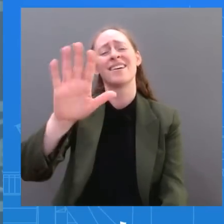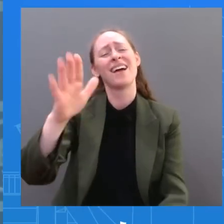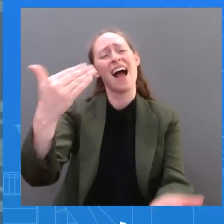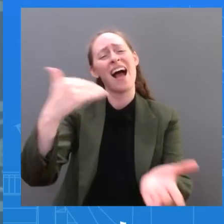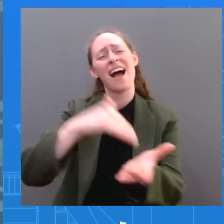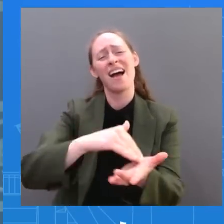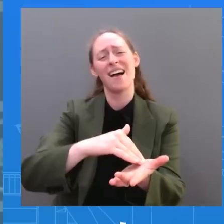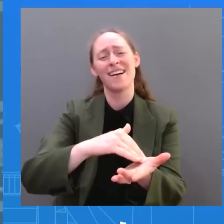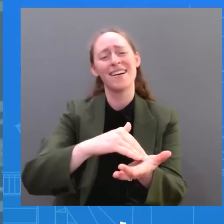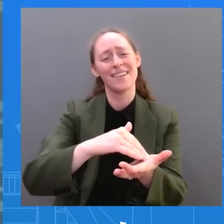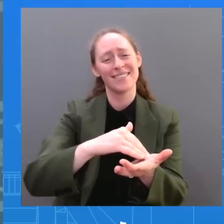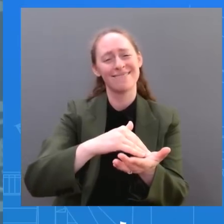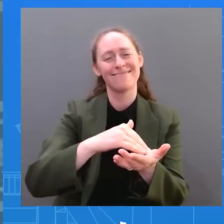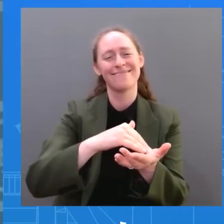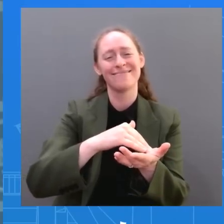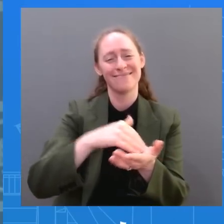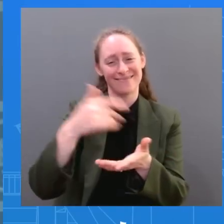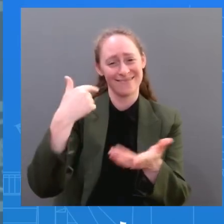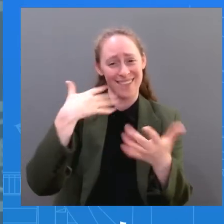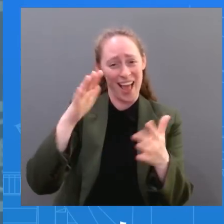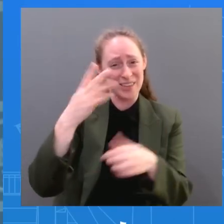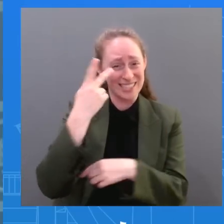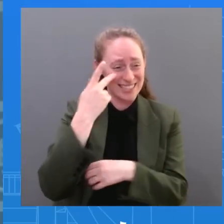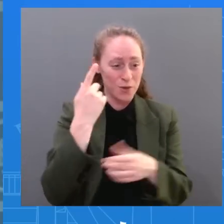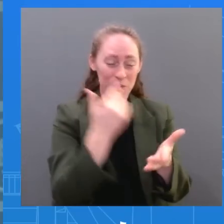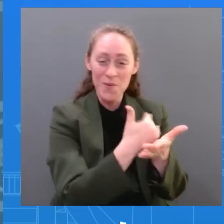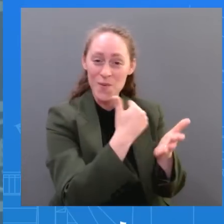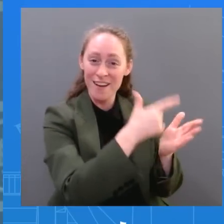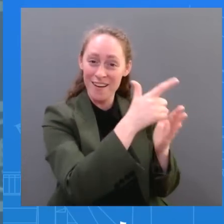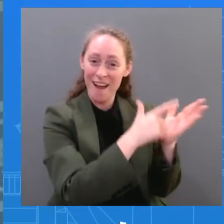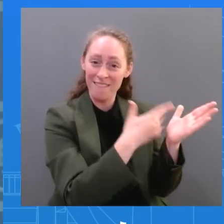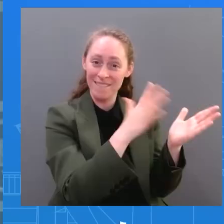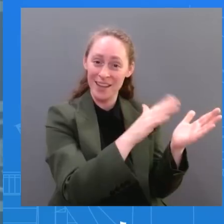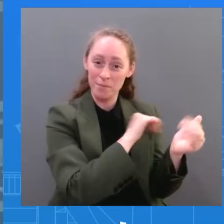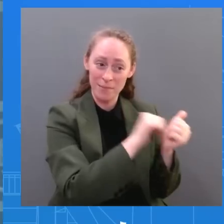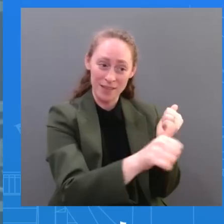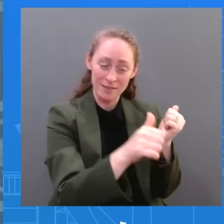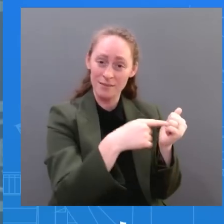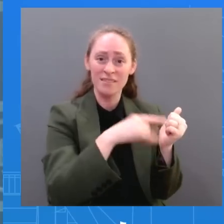He signed that into law, which was a first step. Yesterday -- this happened yesterday.